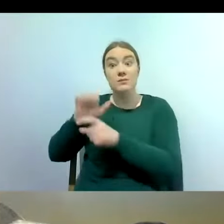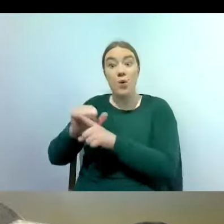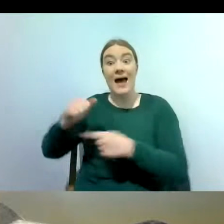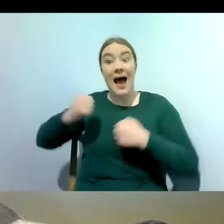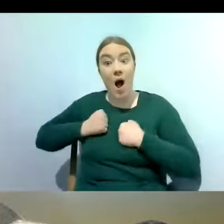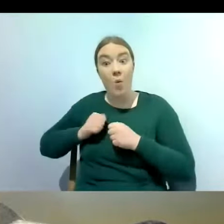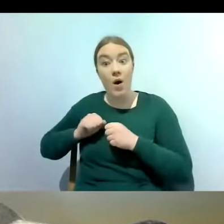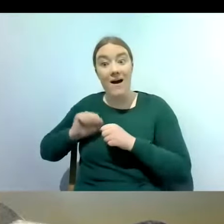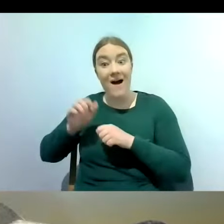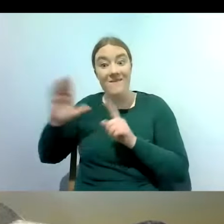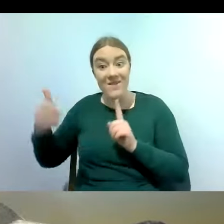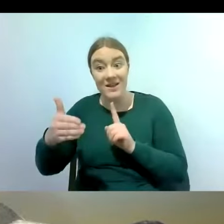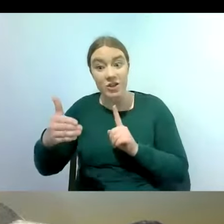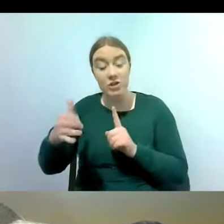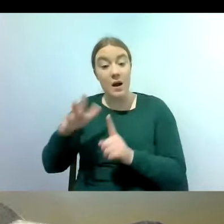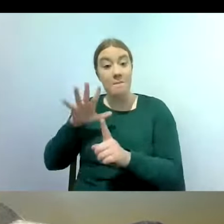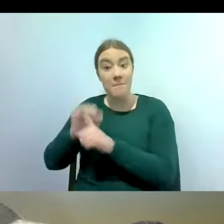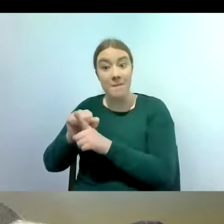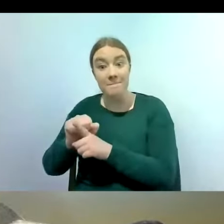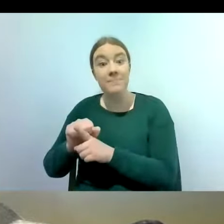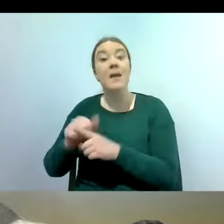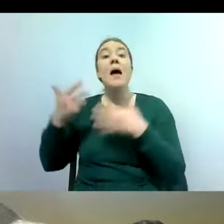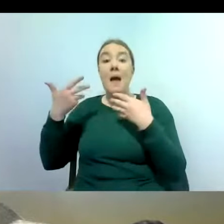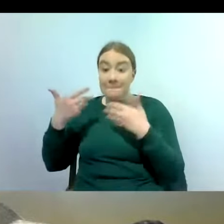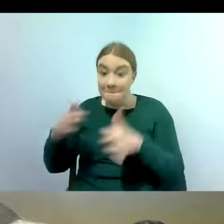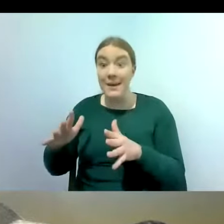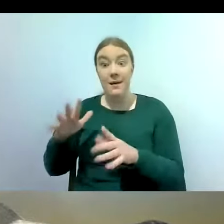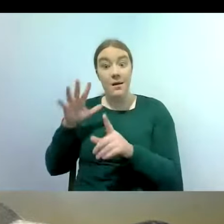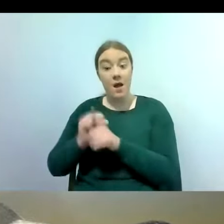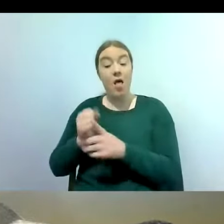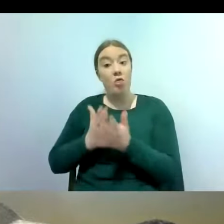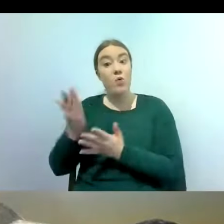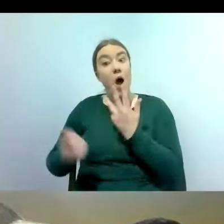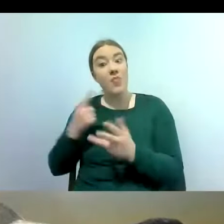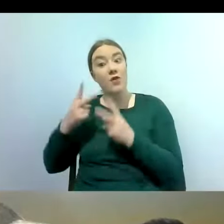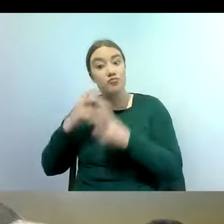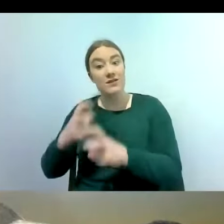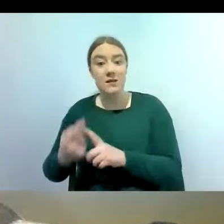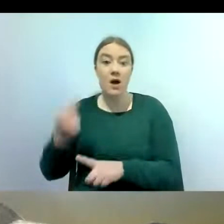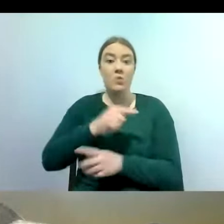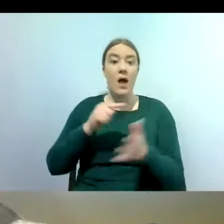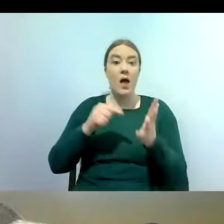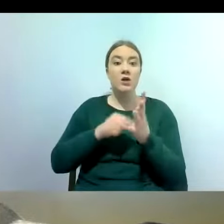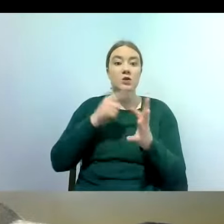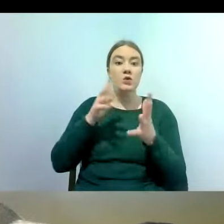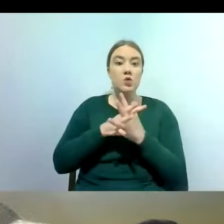left the river seven have been detected at the tortorage estuary and lundy island by colleagues